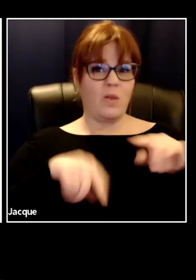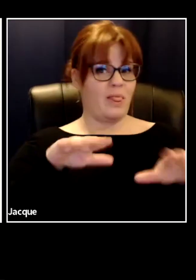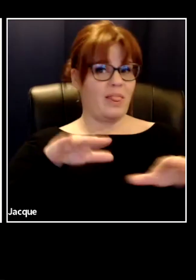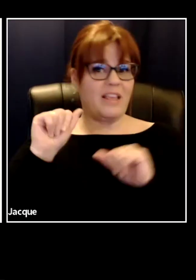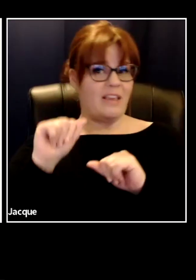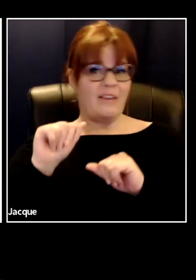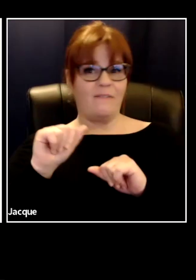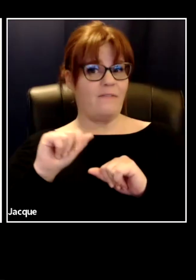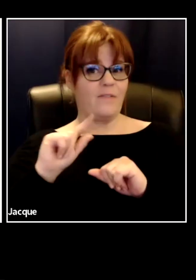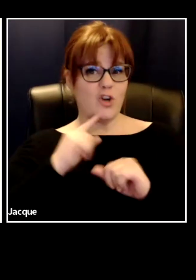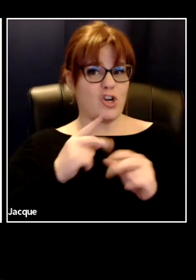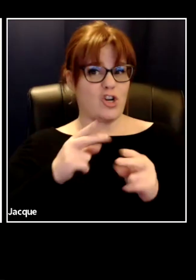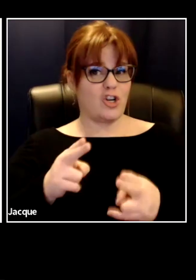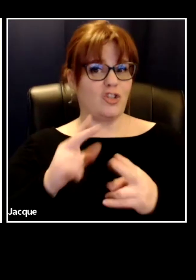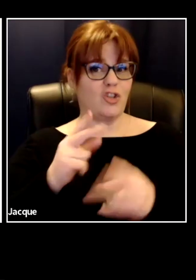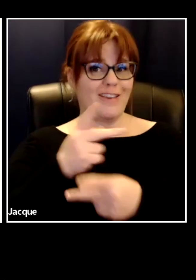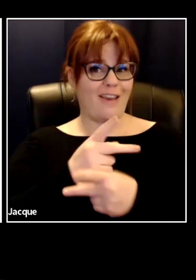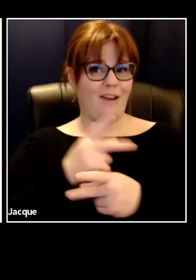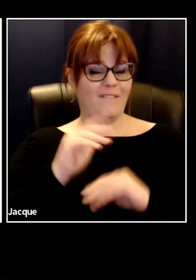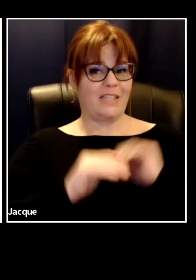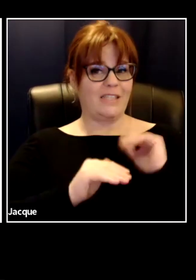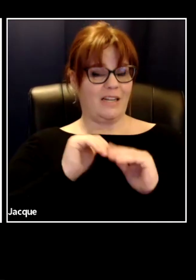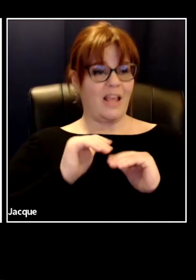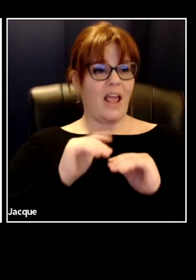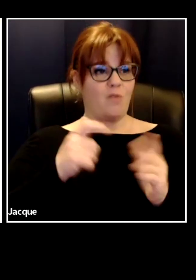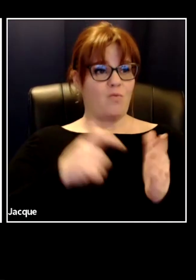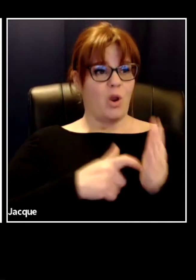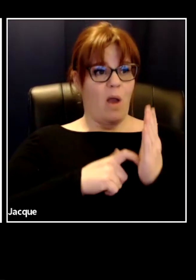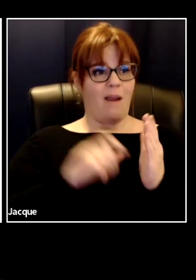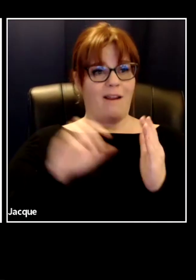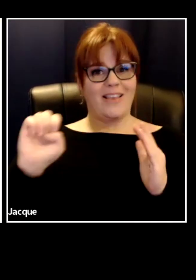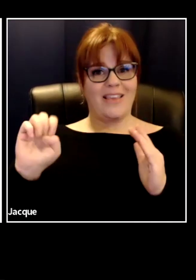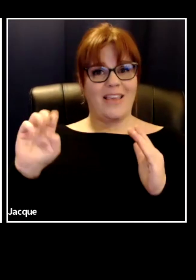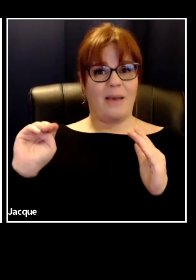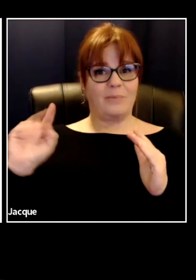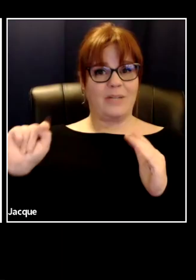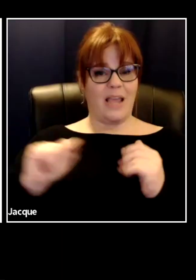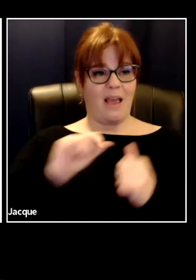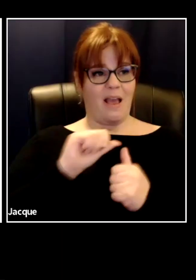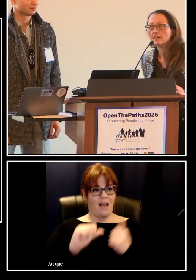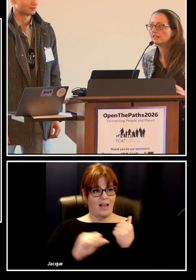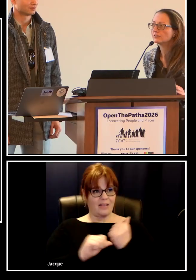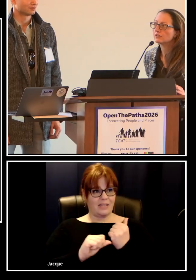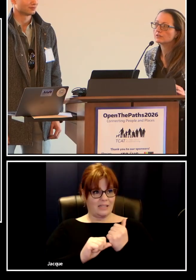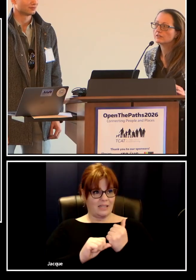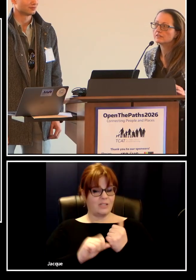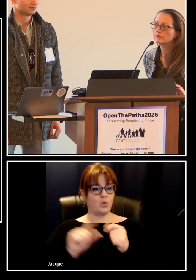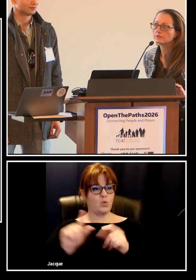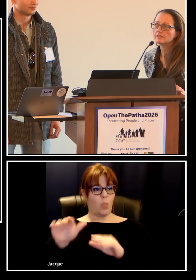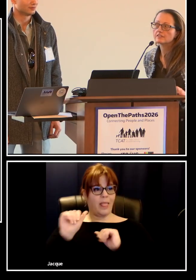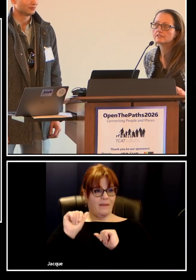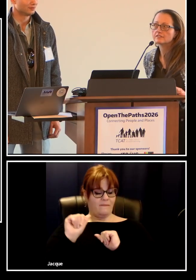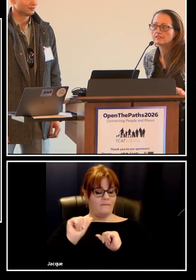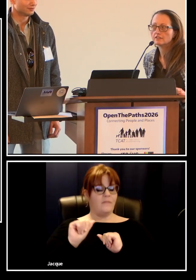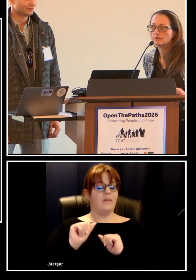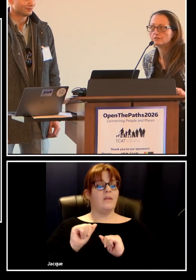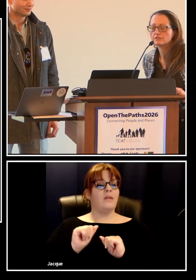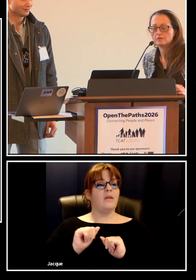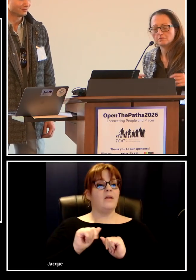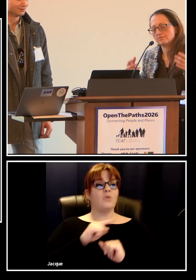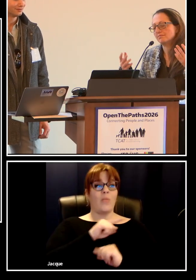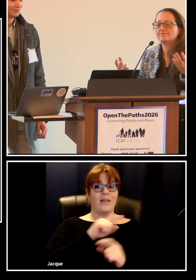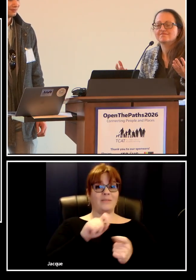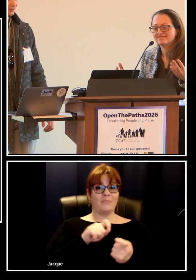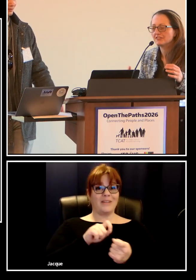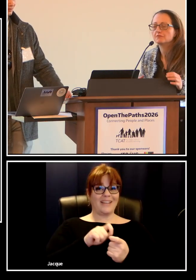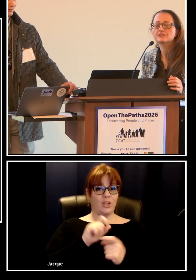care facilities and required an EMT assistance to leave it. And so in this particular scenario, some